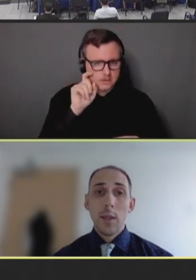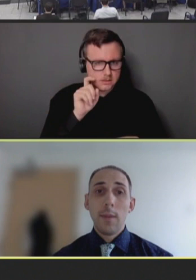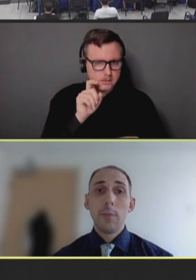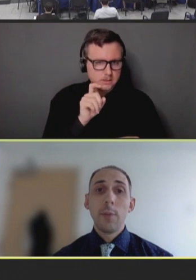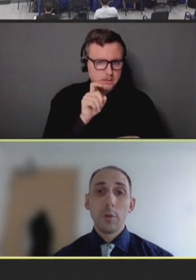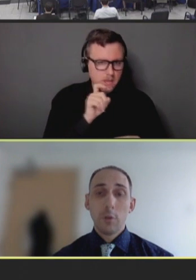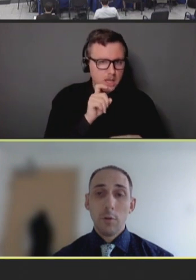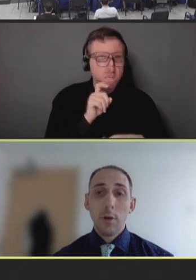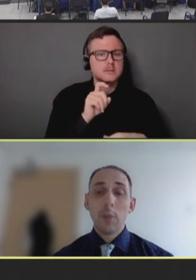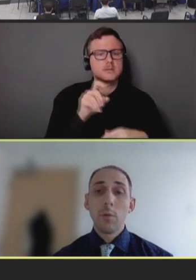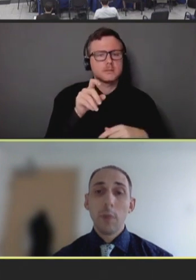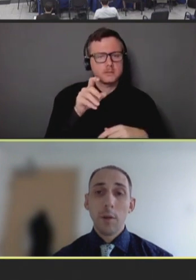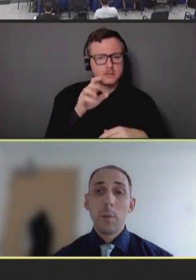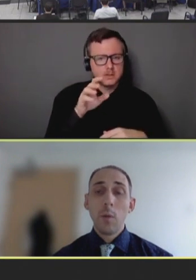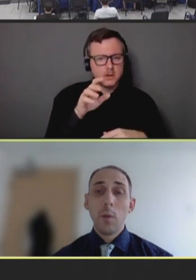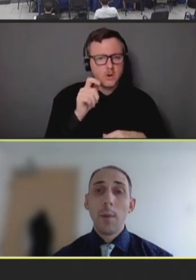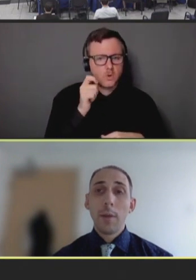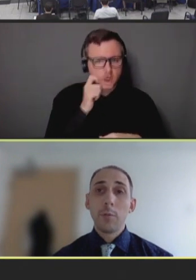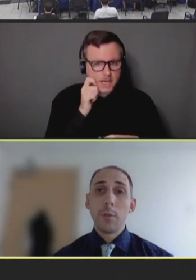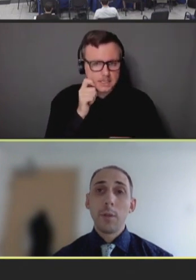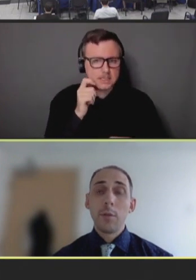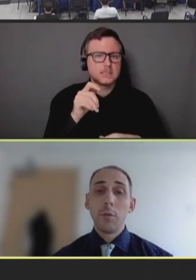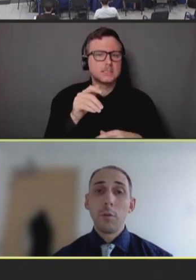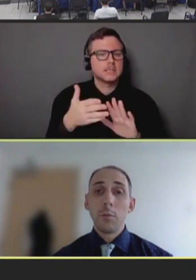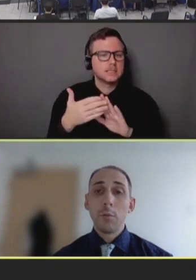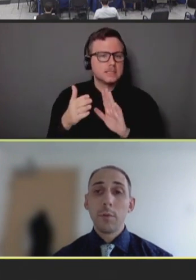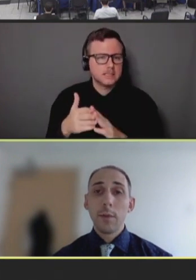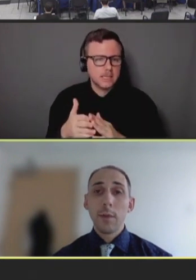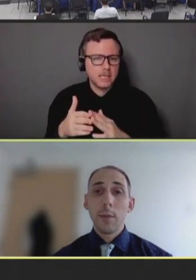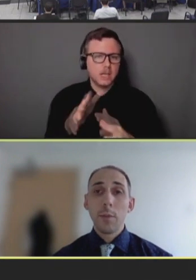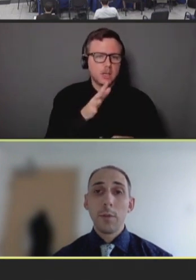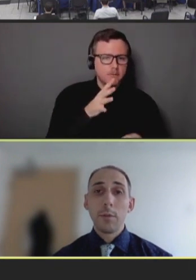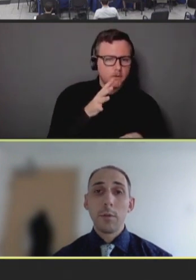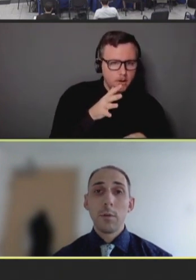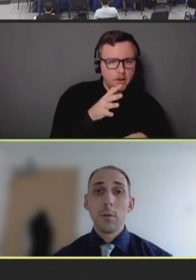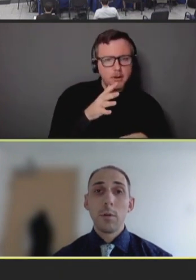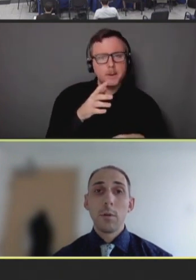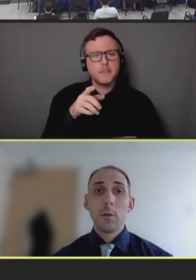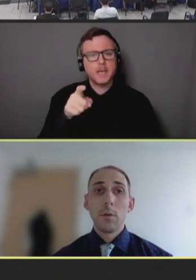And these measured covariance were found to be well-balanced for the two groups. Next slide, please.